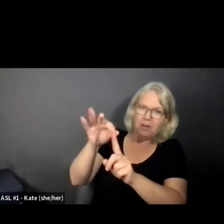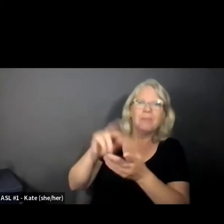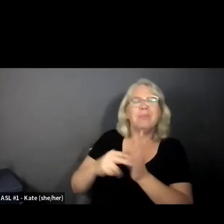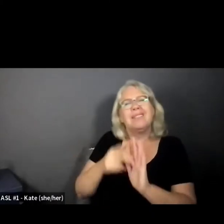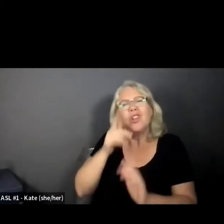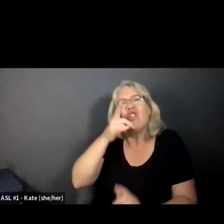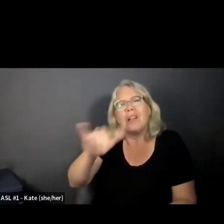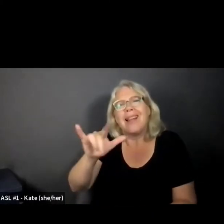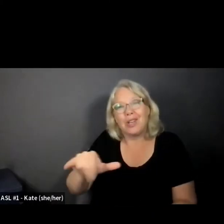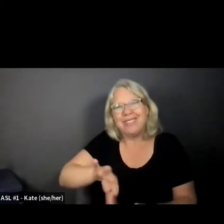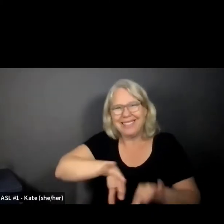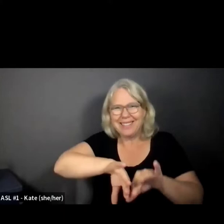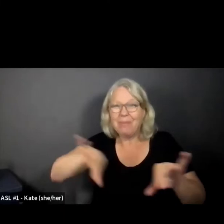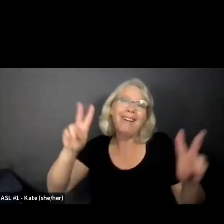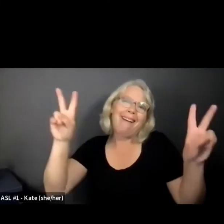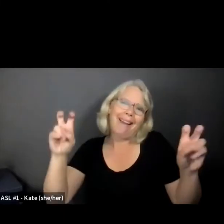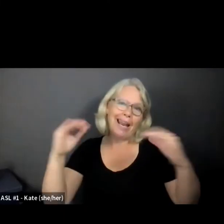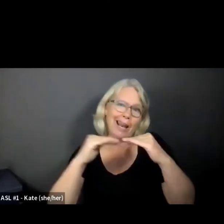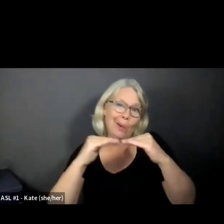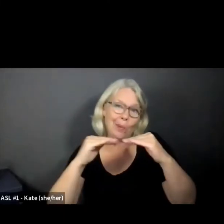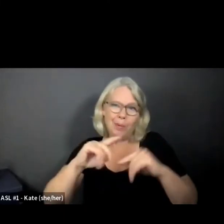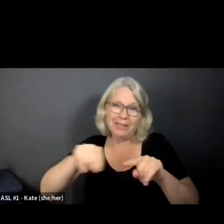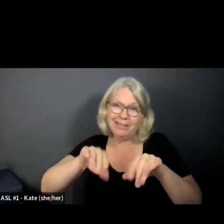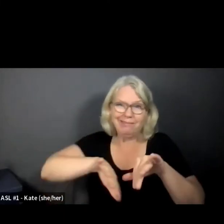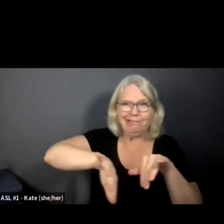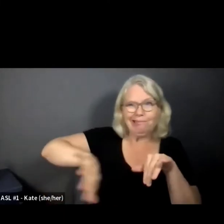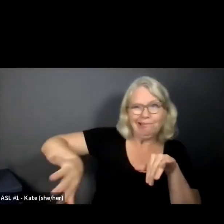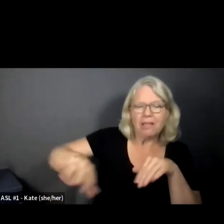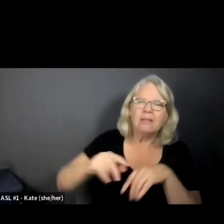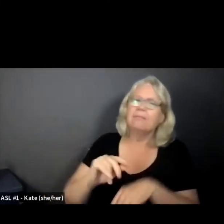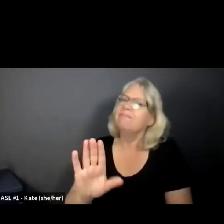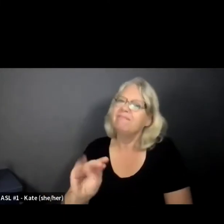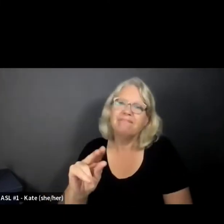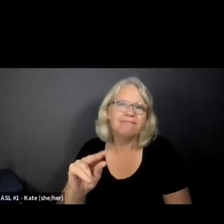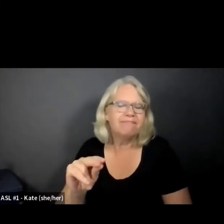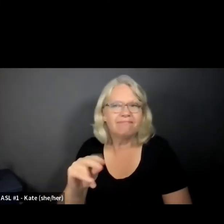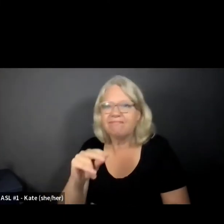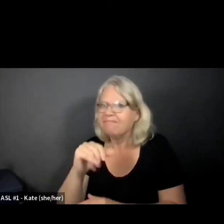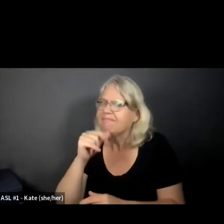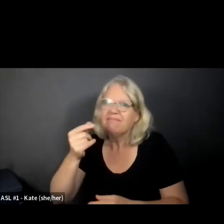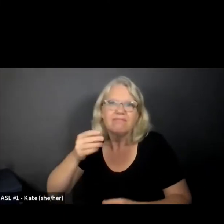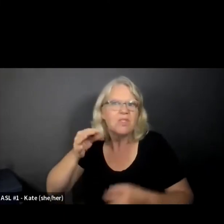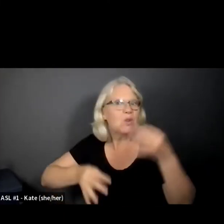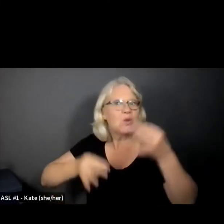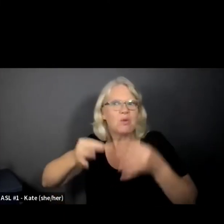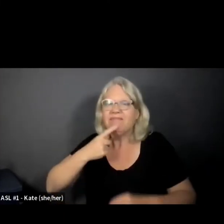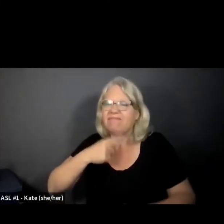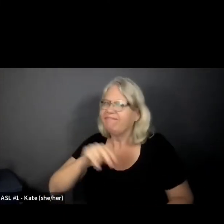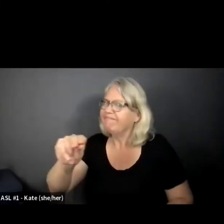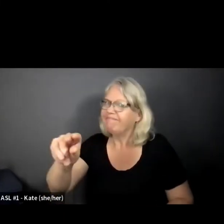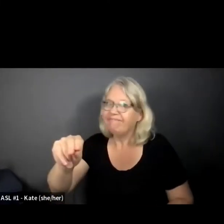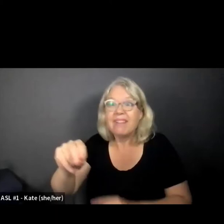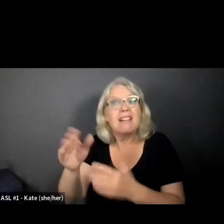THE COURT POINTED OUT THAT CONCERNS ABOUT COSTS ALONE CANNOT TRUMP EQUALITY BECAUSE